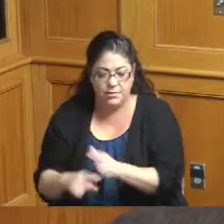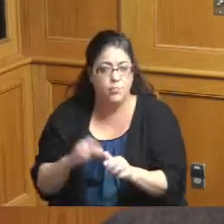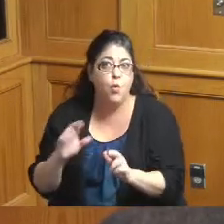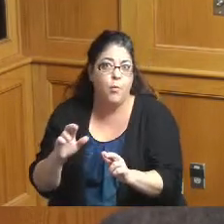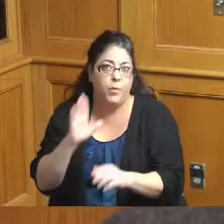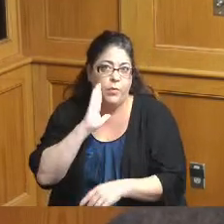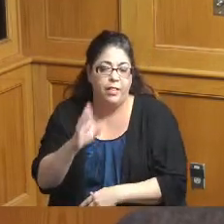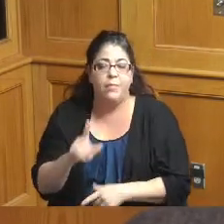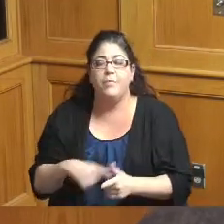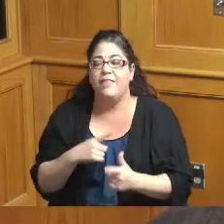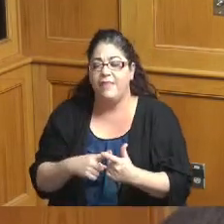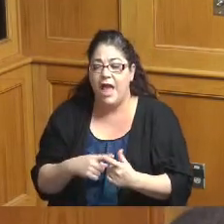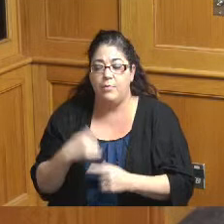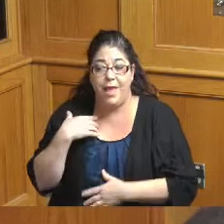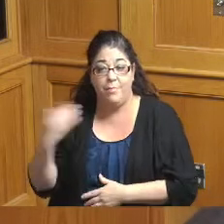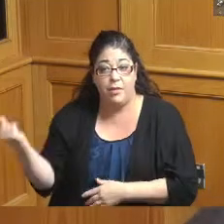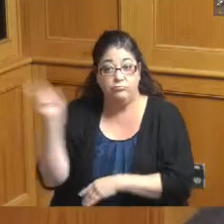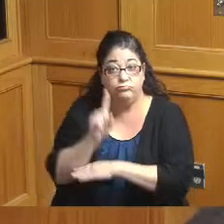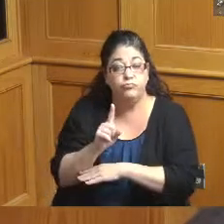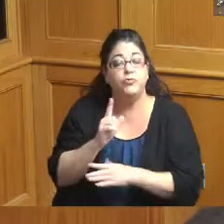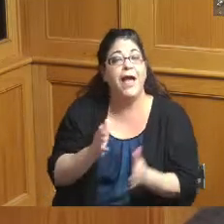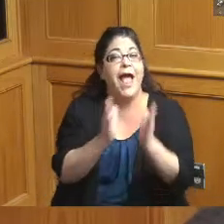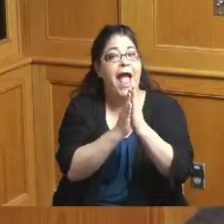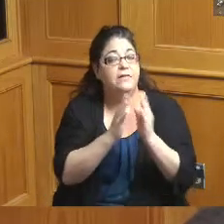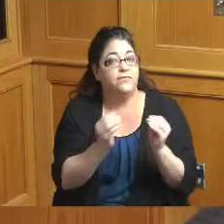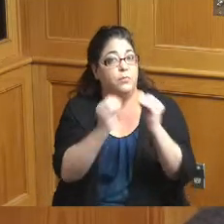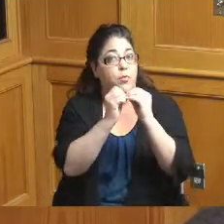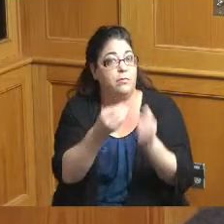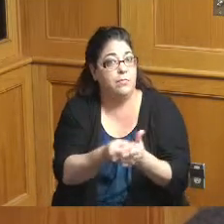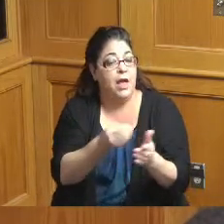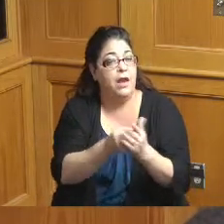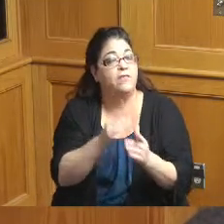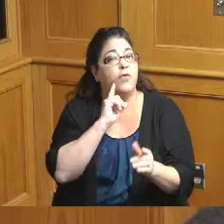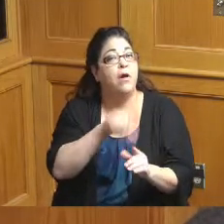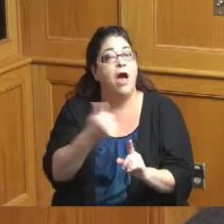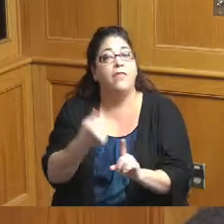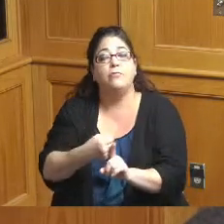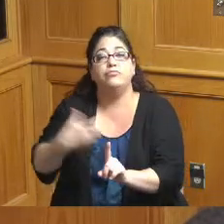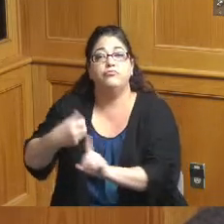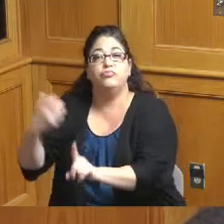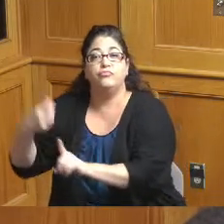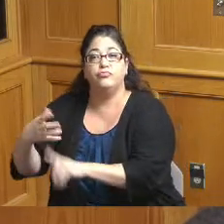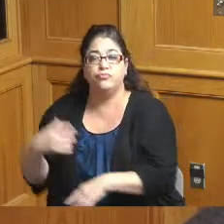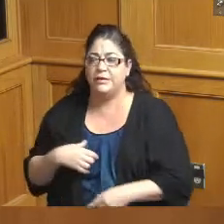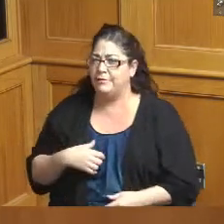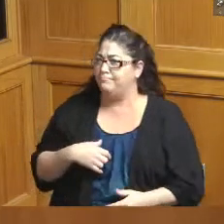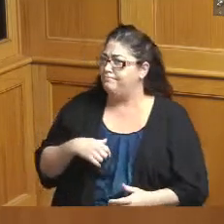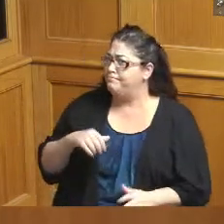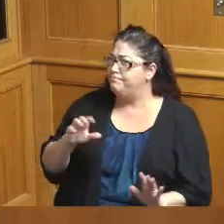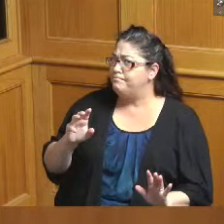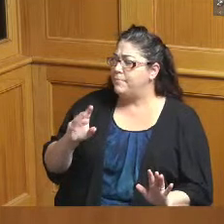may come before us with additional increases in other areas I don't believe so I believe that we